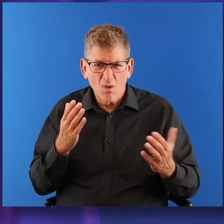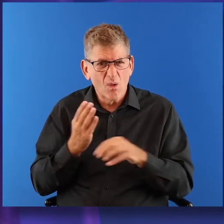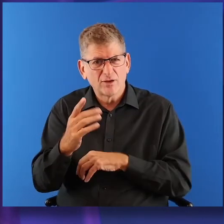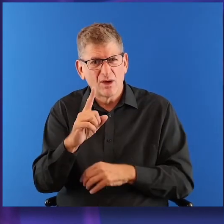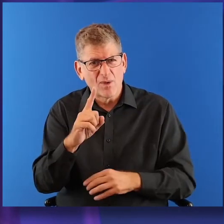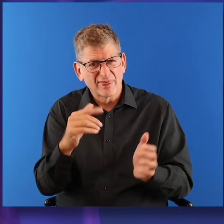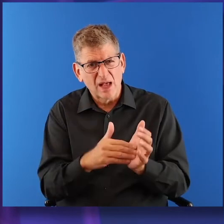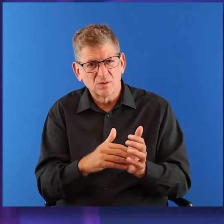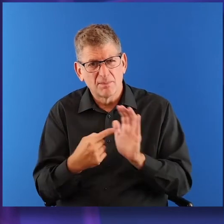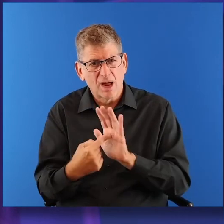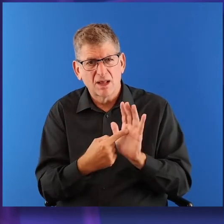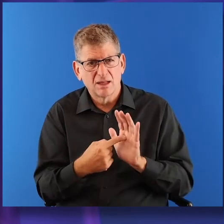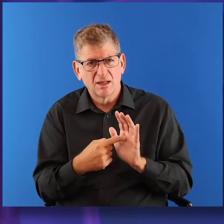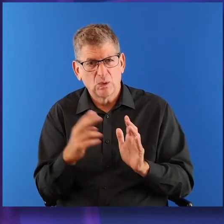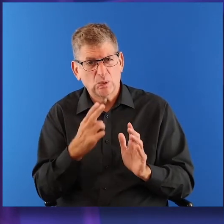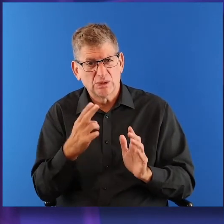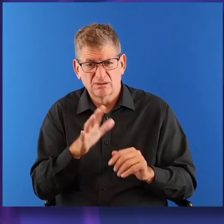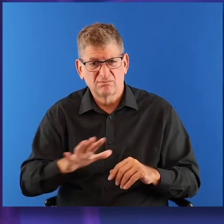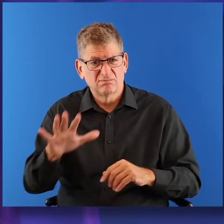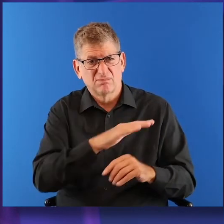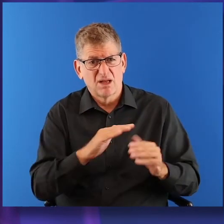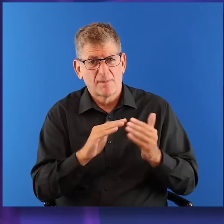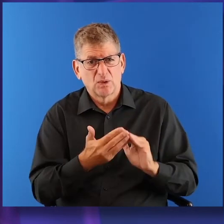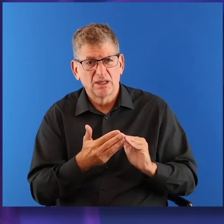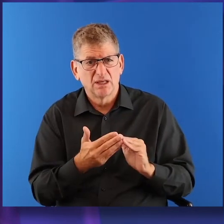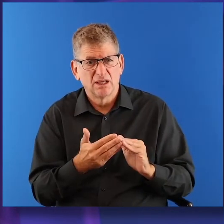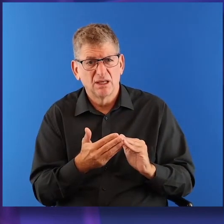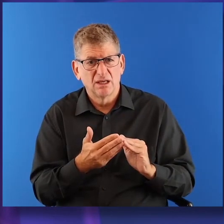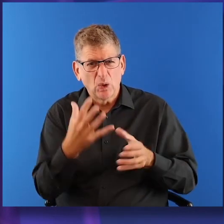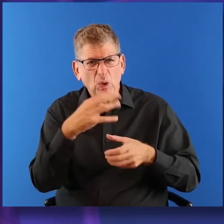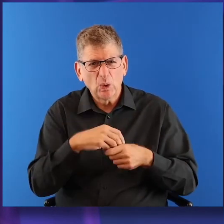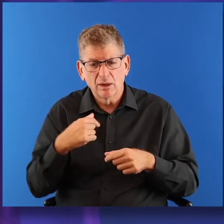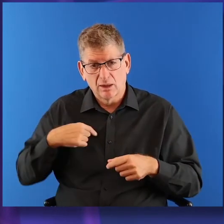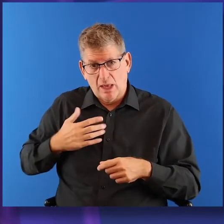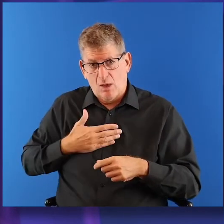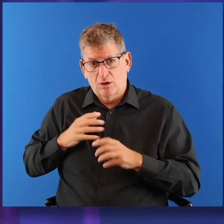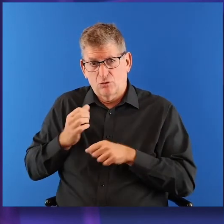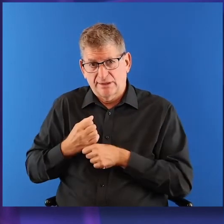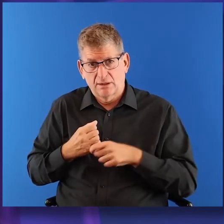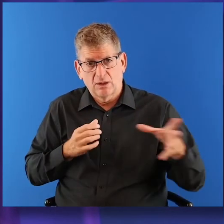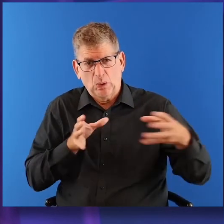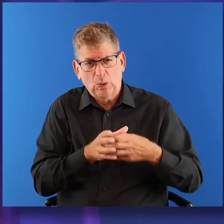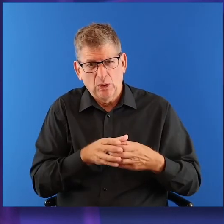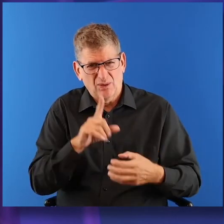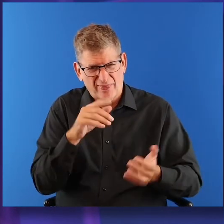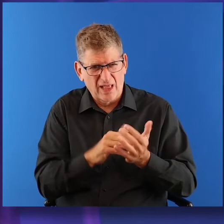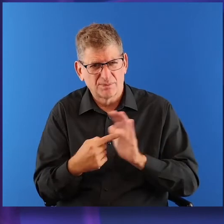and over a thousand models in use across the entire community, including those that we created as well.